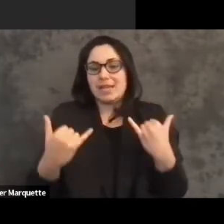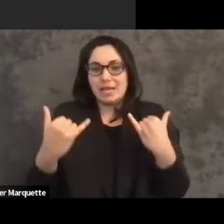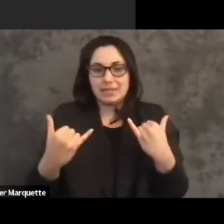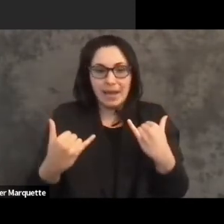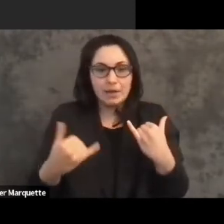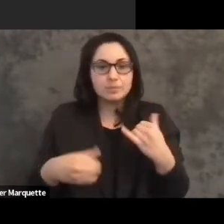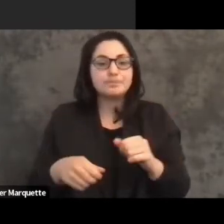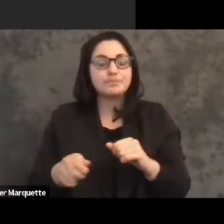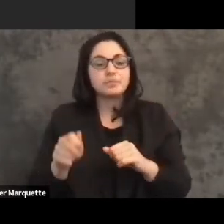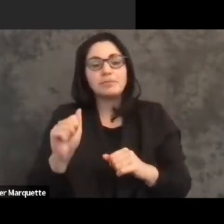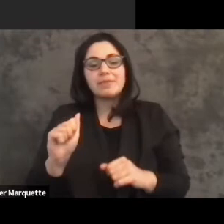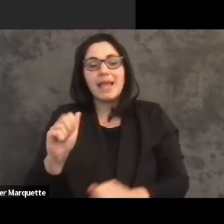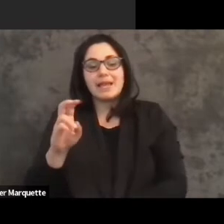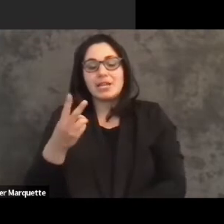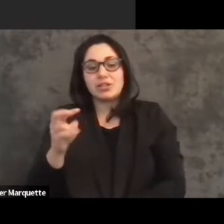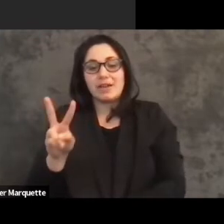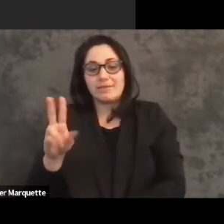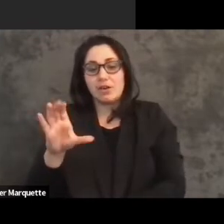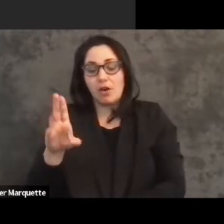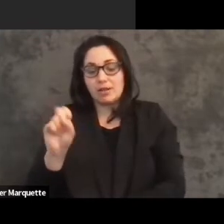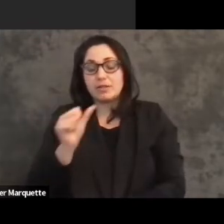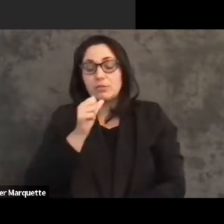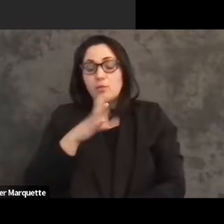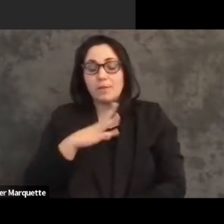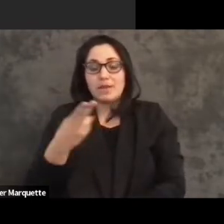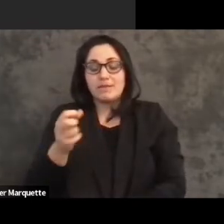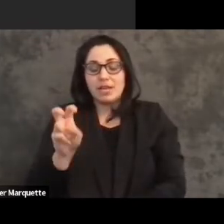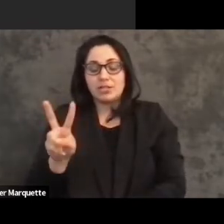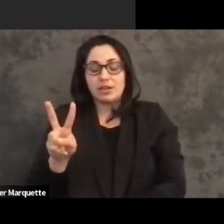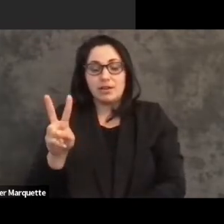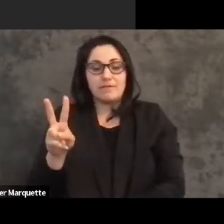United, the steering committee for HIV Racial Justice Now as the Federal Policy co chair